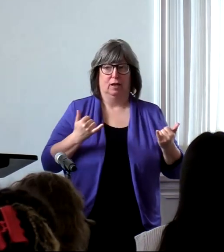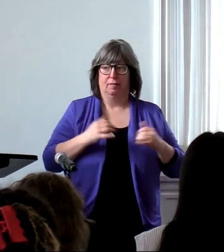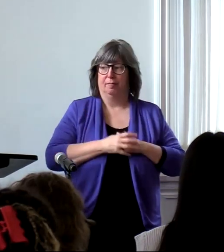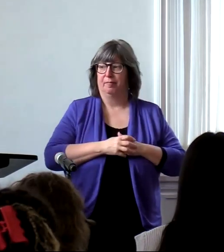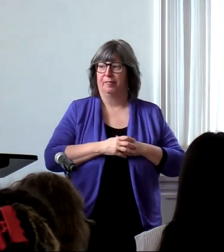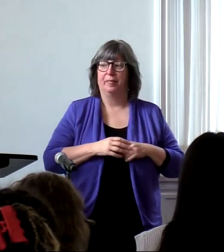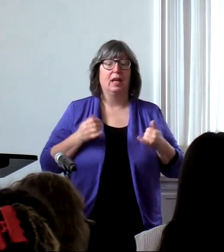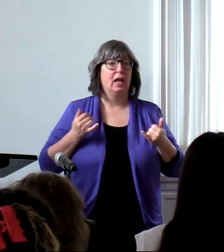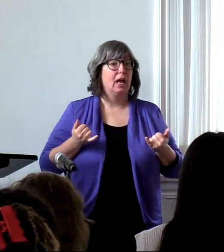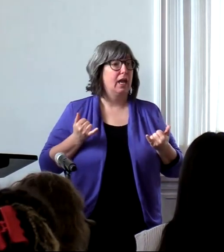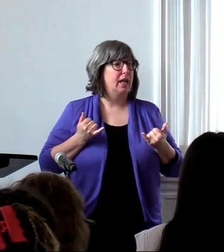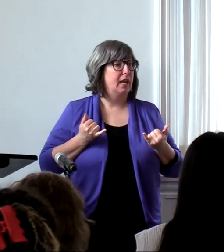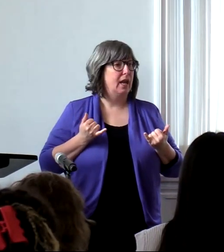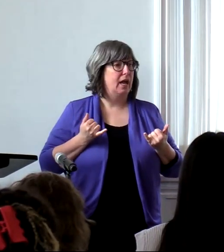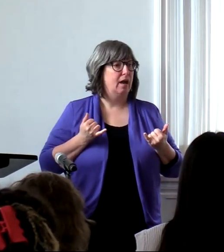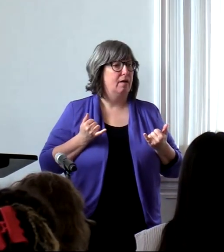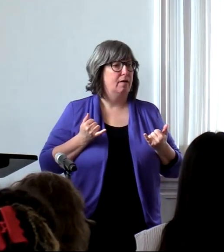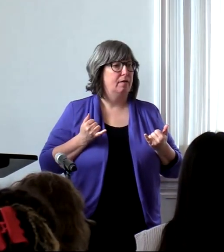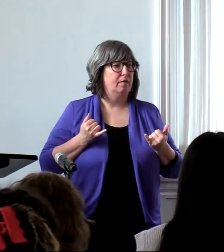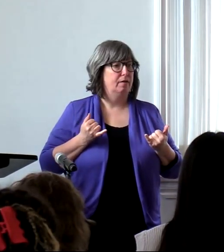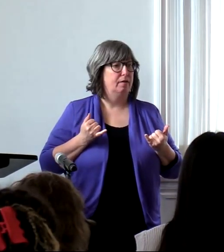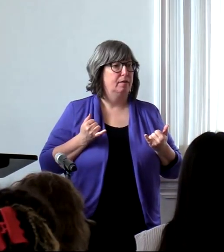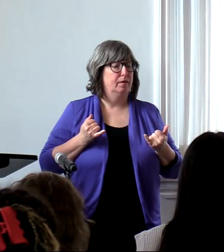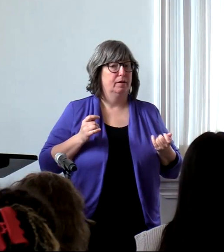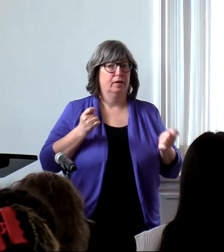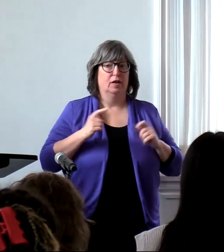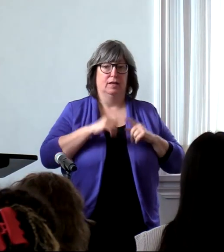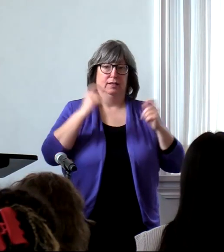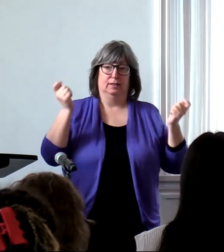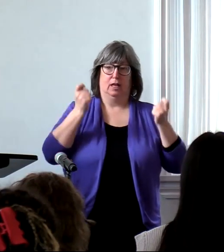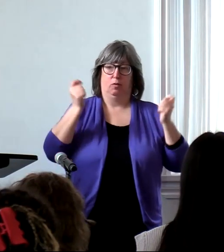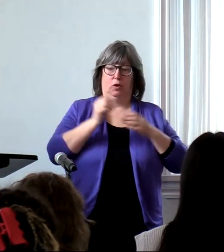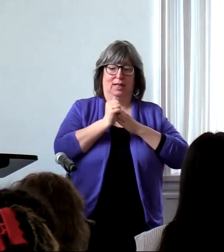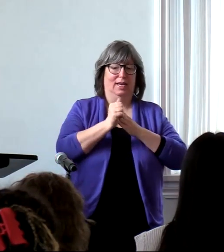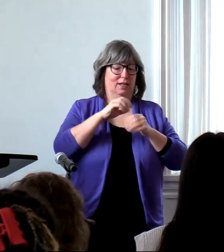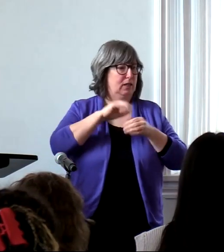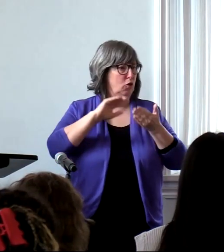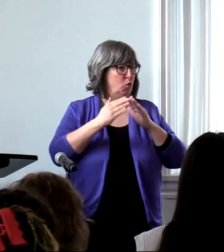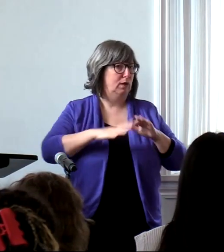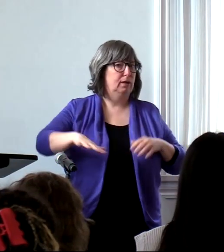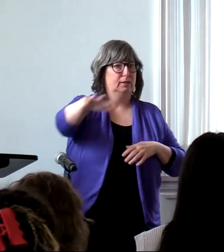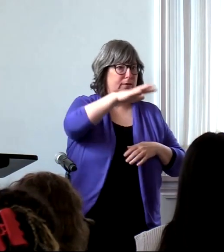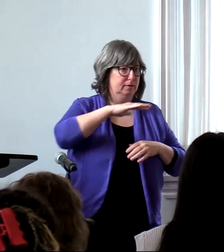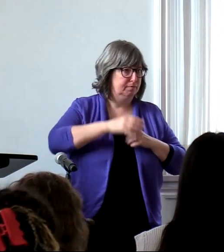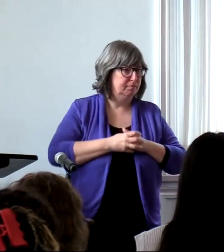Now, we are moving to celebrate the leaders in our community